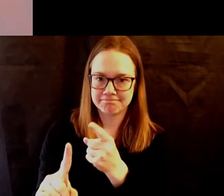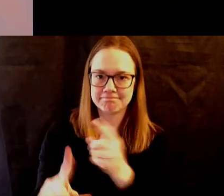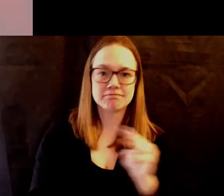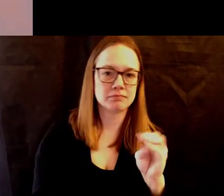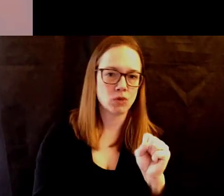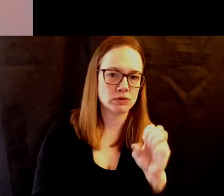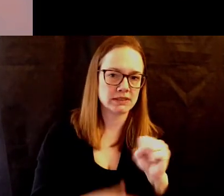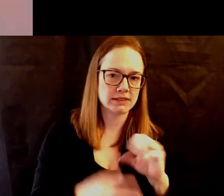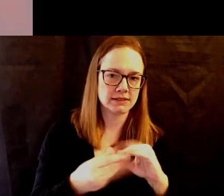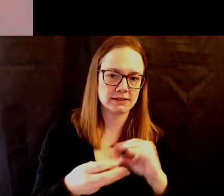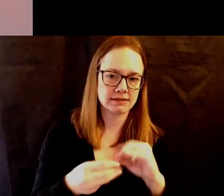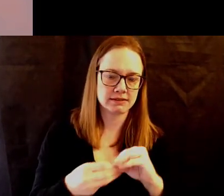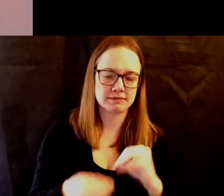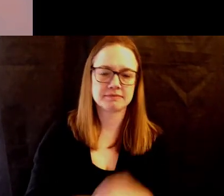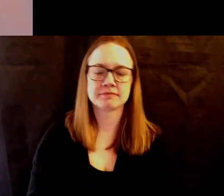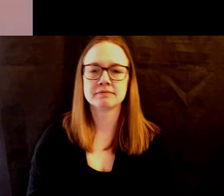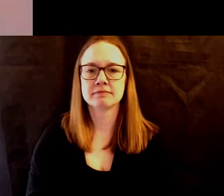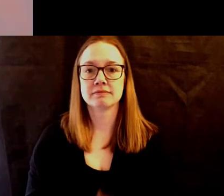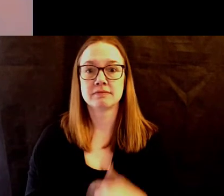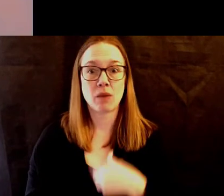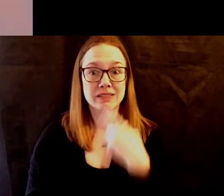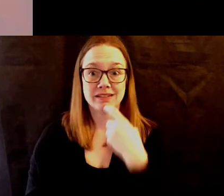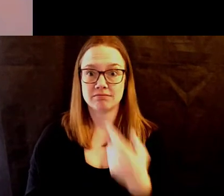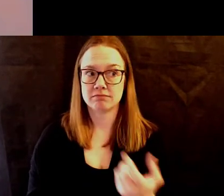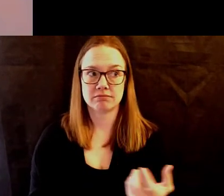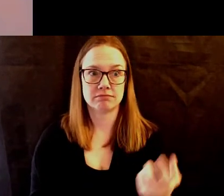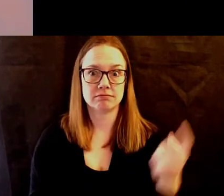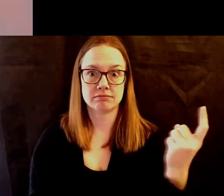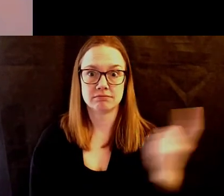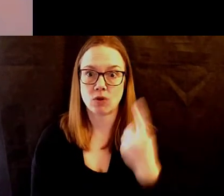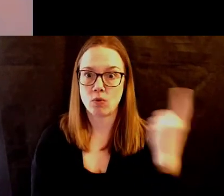It's such a big deciding factor for policymakers, legislators,